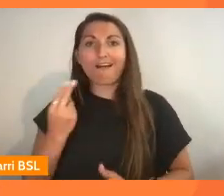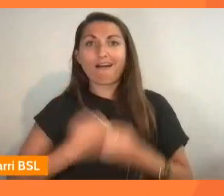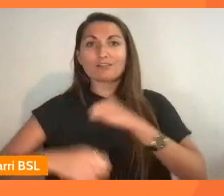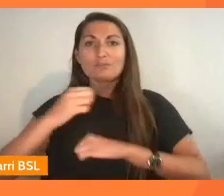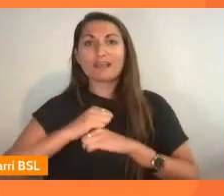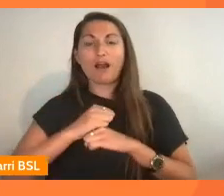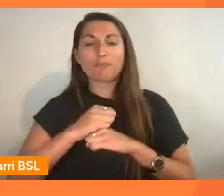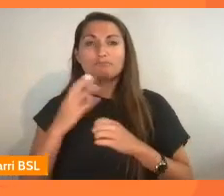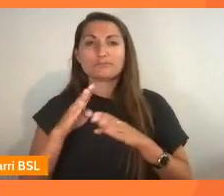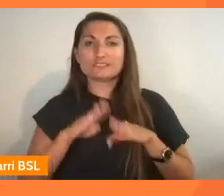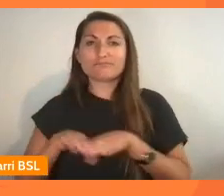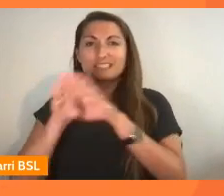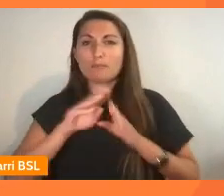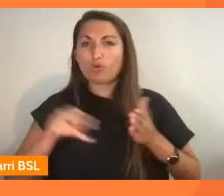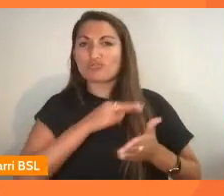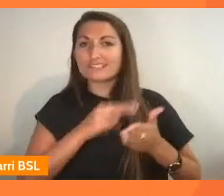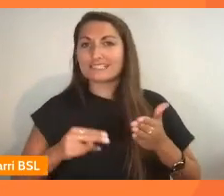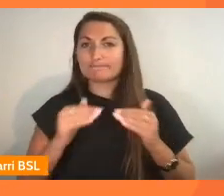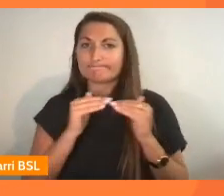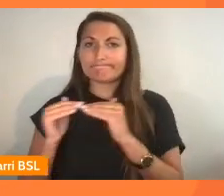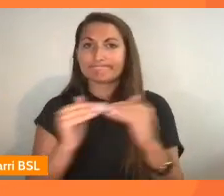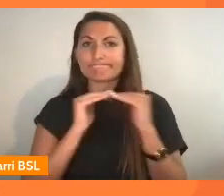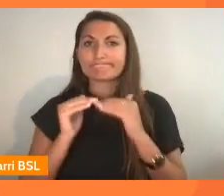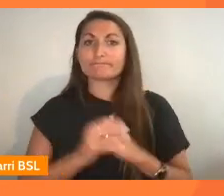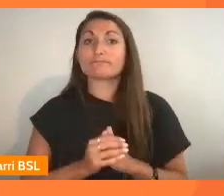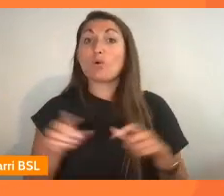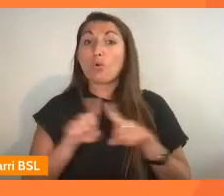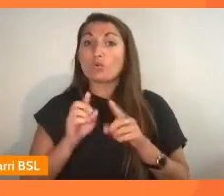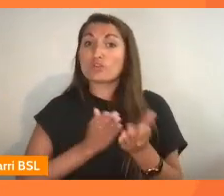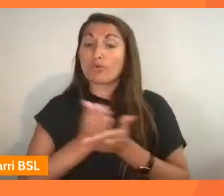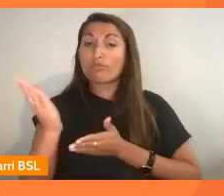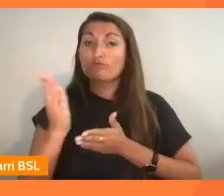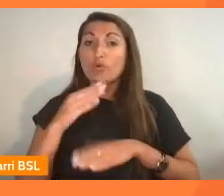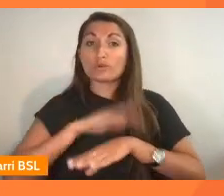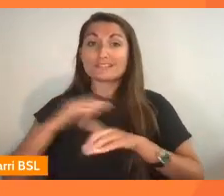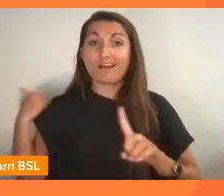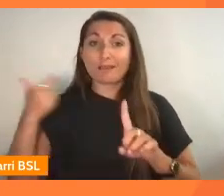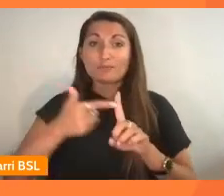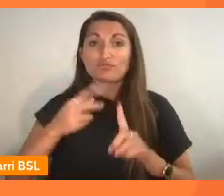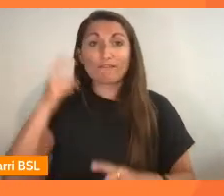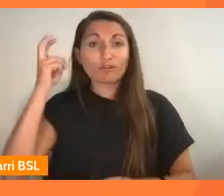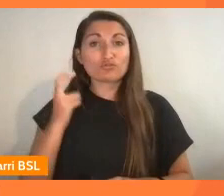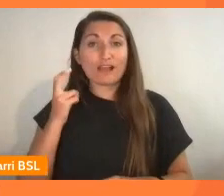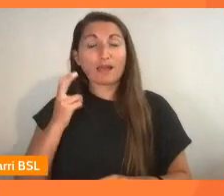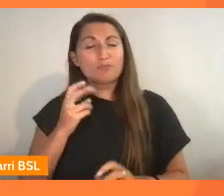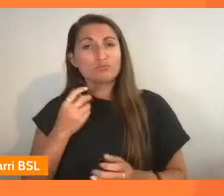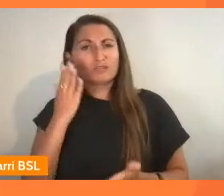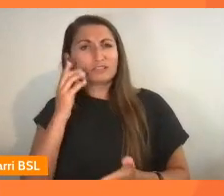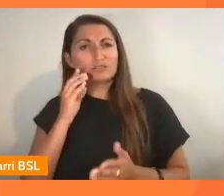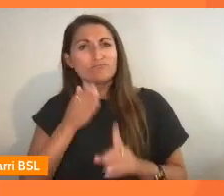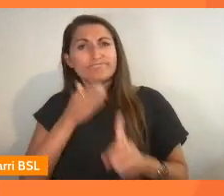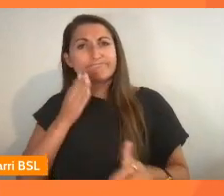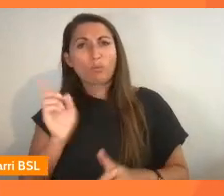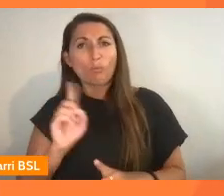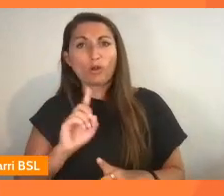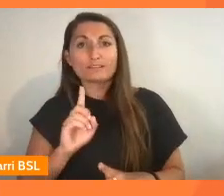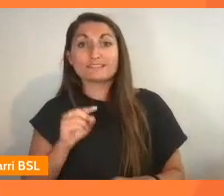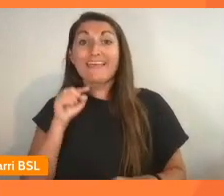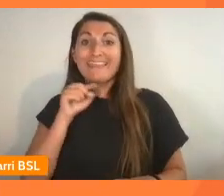What we also discovered, during Time Travel Tram, was that the story at the heart of the UK archive is one of a changing nation